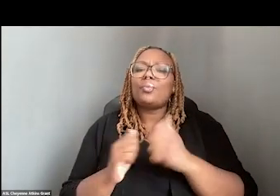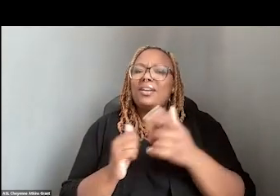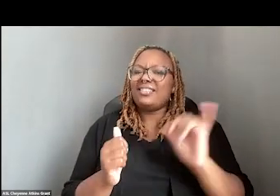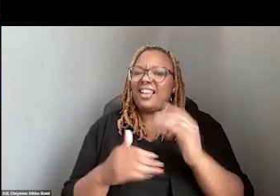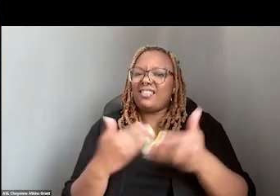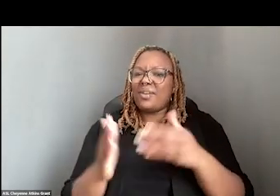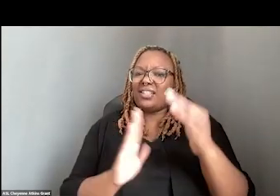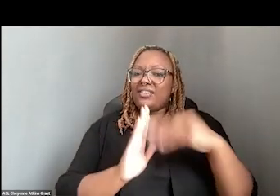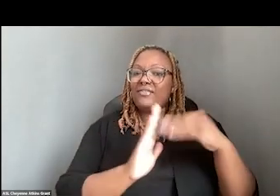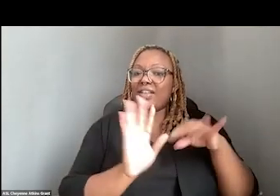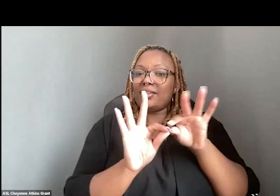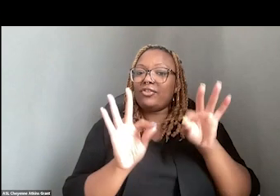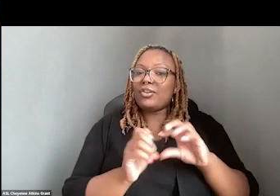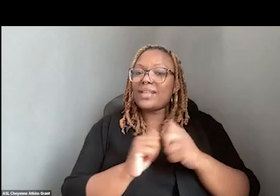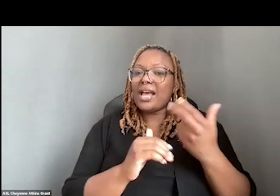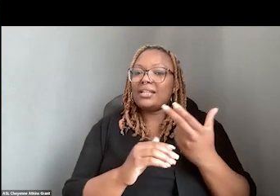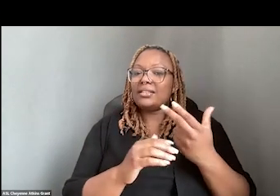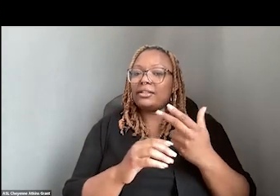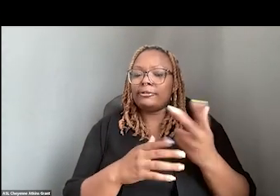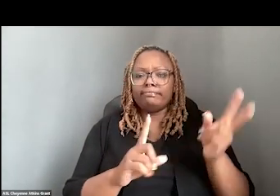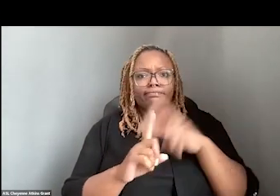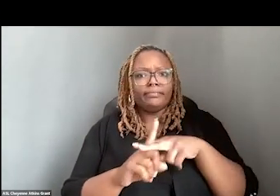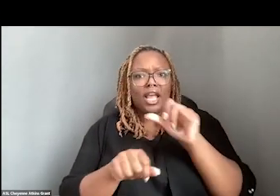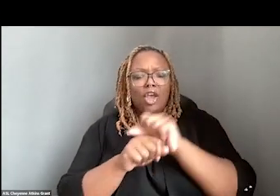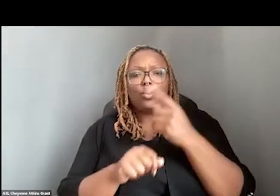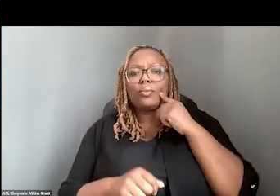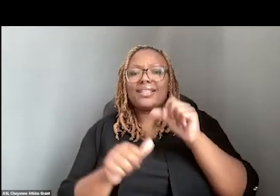How does it work in SciENcv, and how does this make it quick and easy for you?